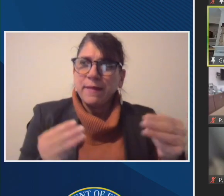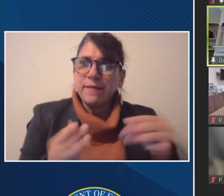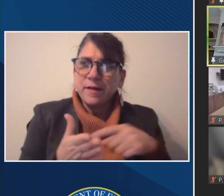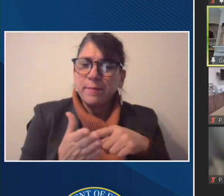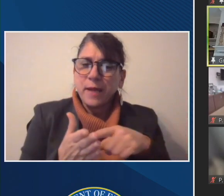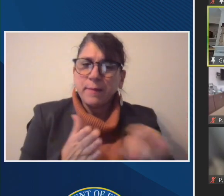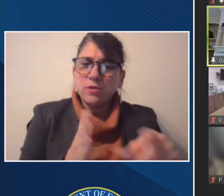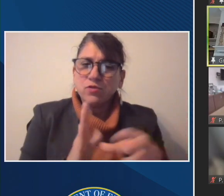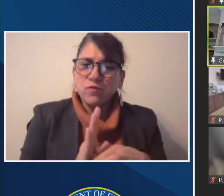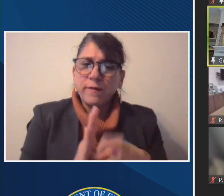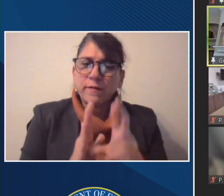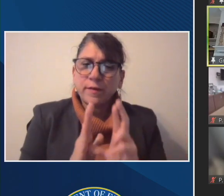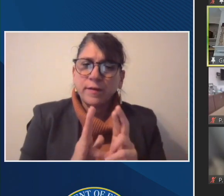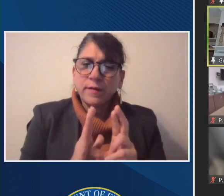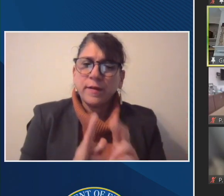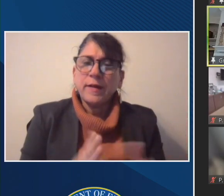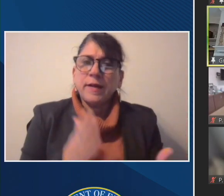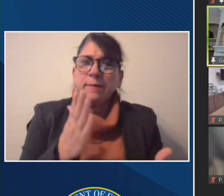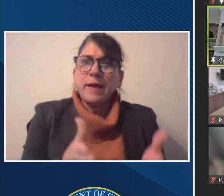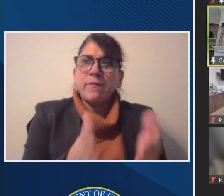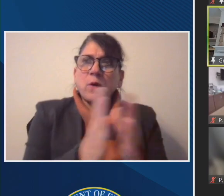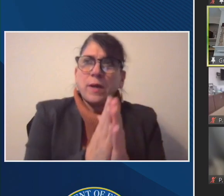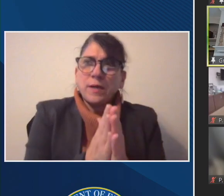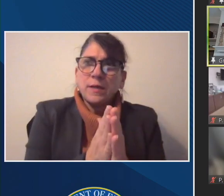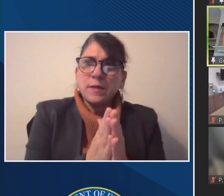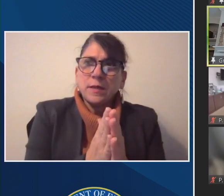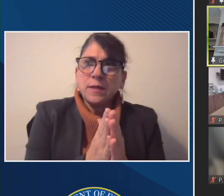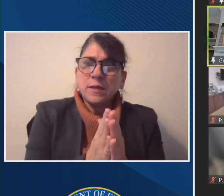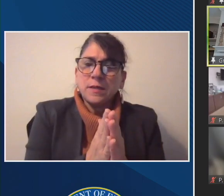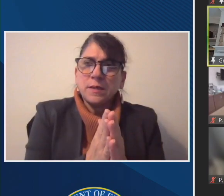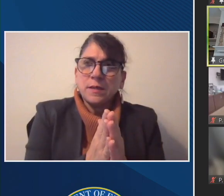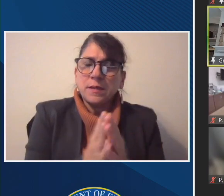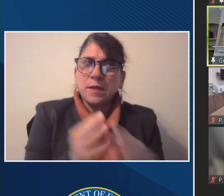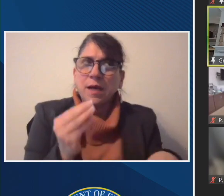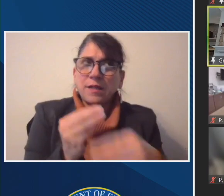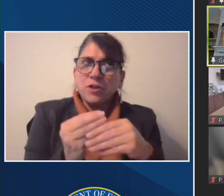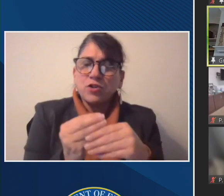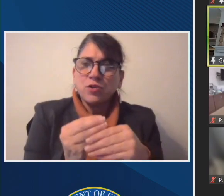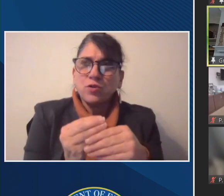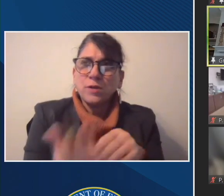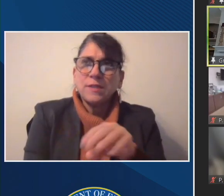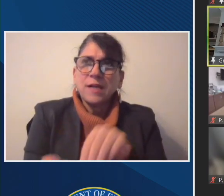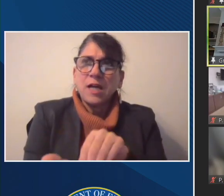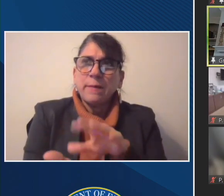request additional documentation to